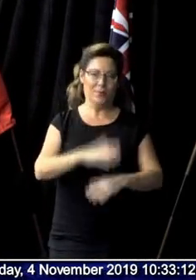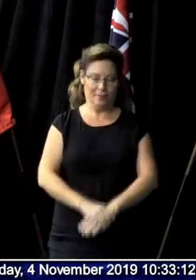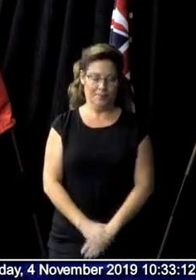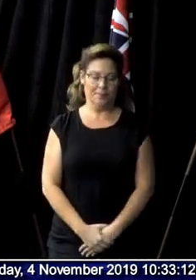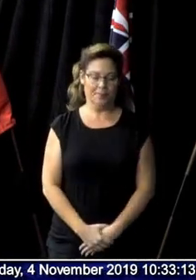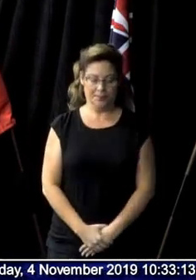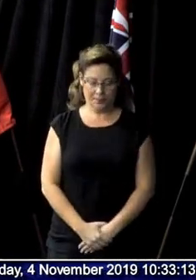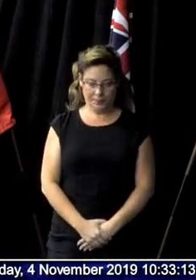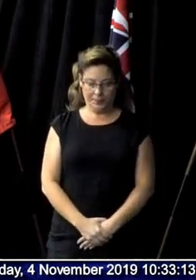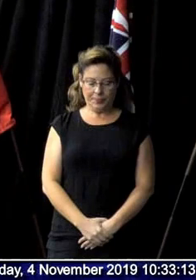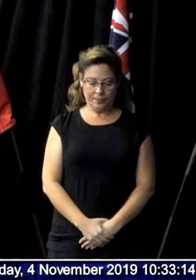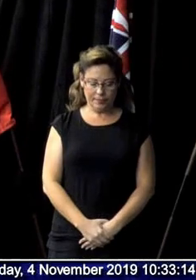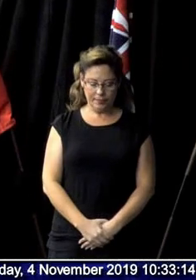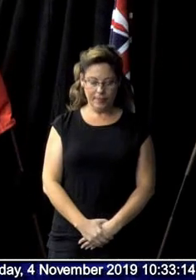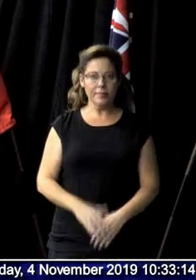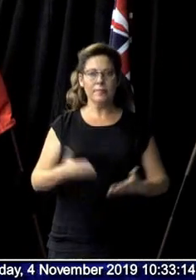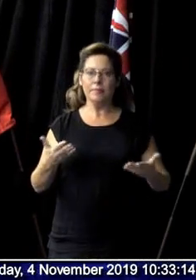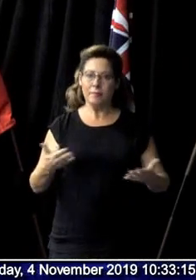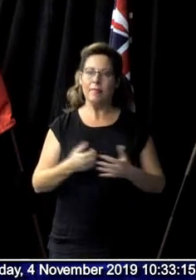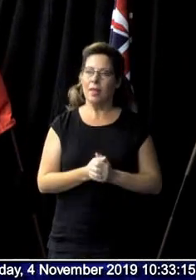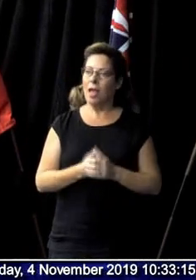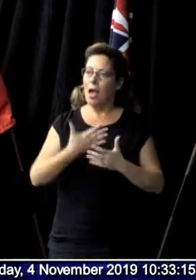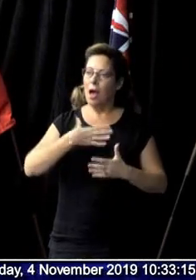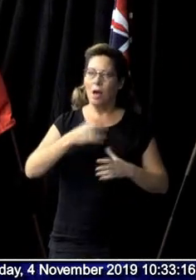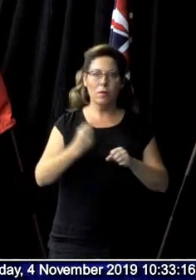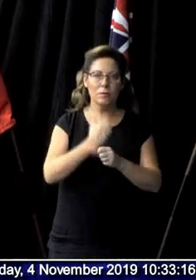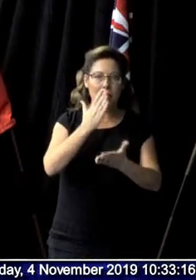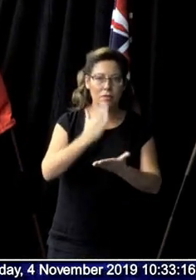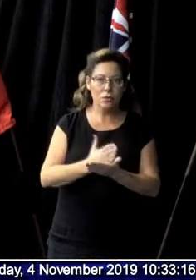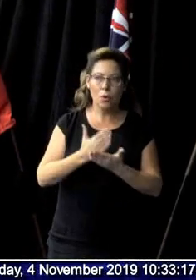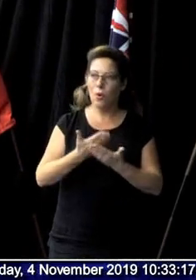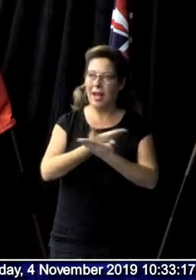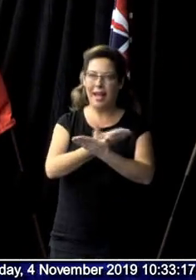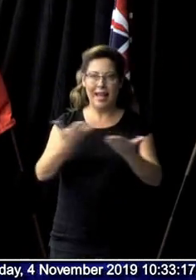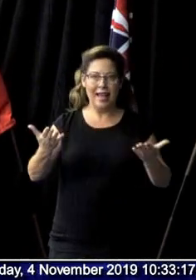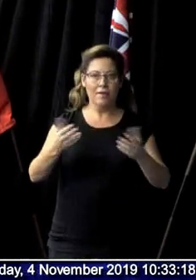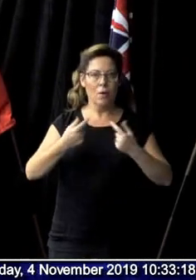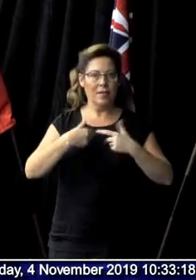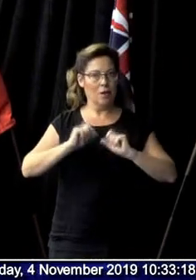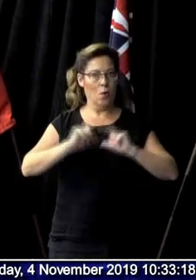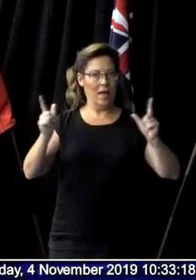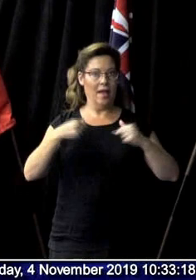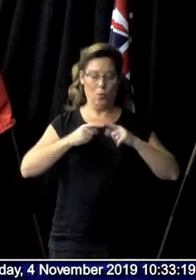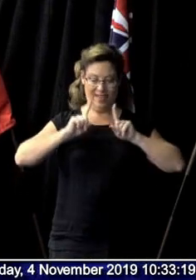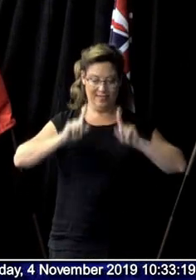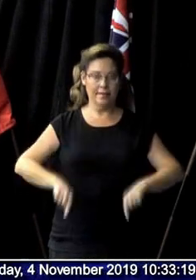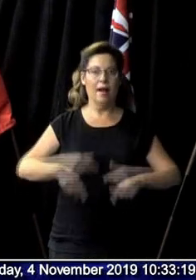Can I just mention, so that everybody is aware, we have started today at 10.30. Ordinarily we will start at 10.